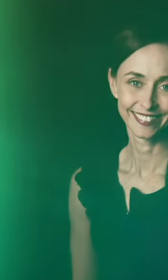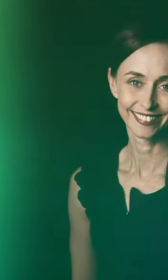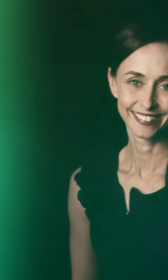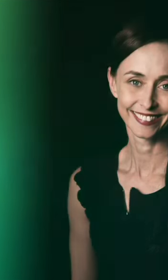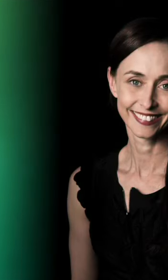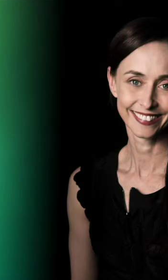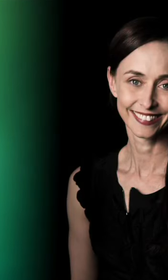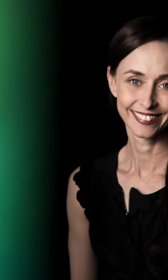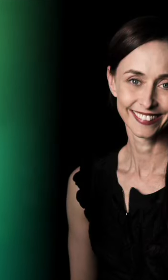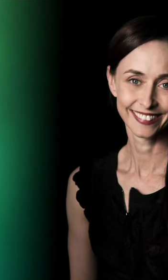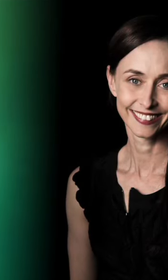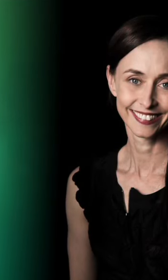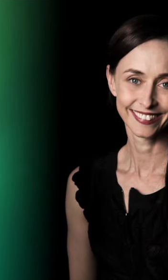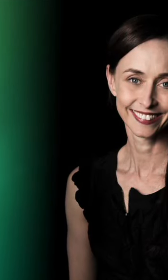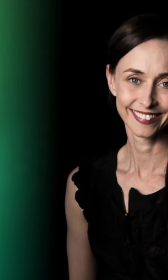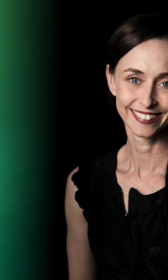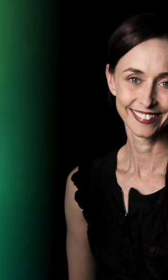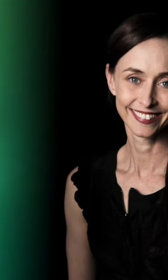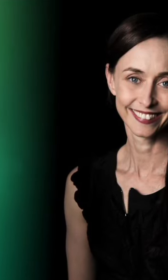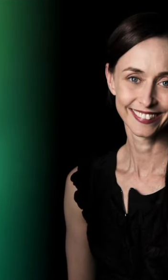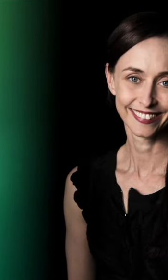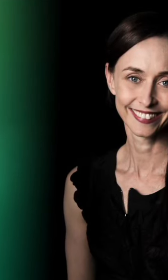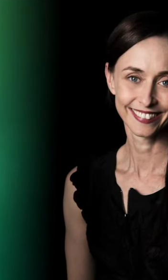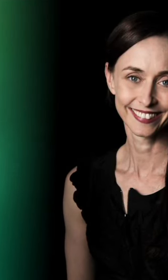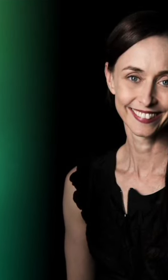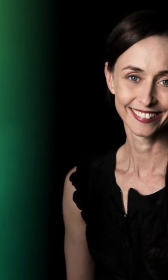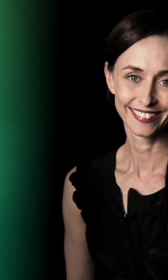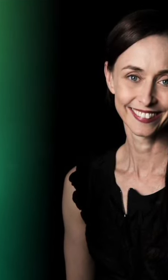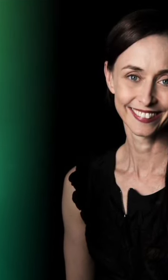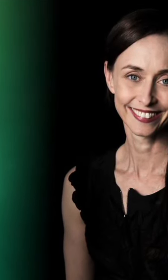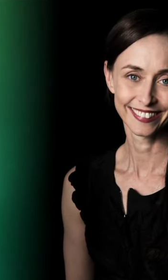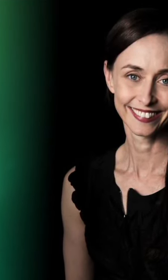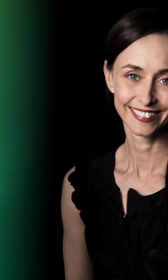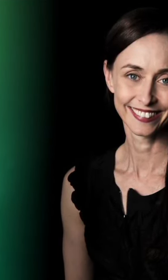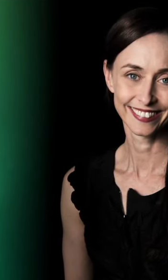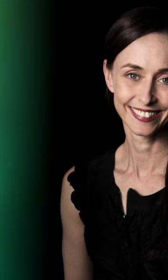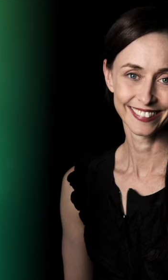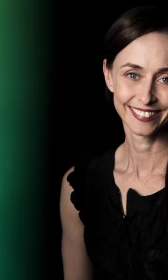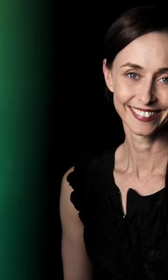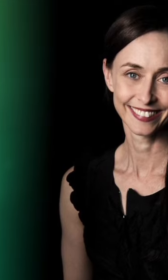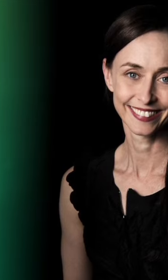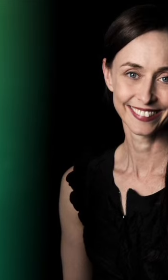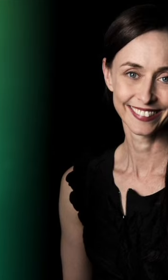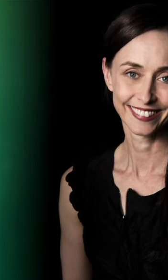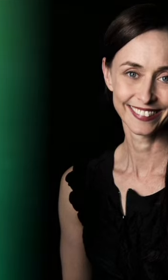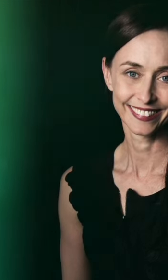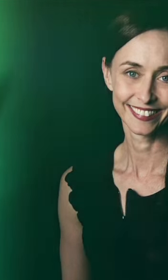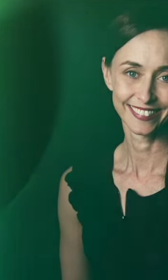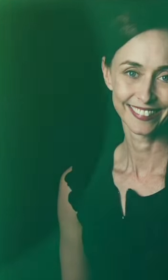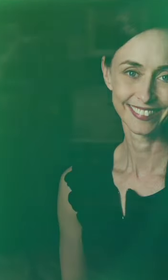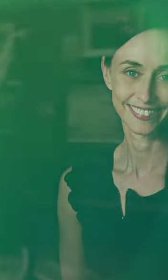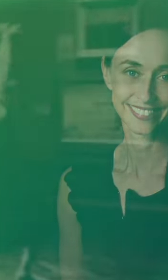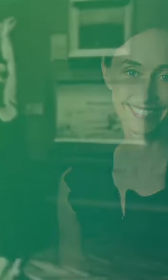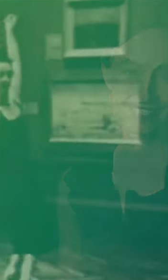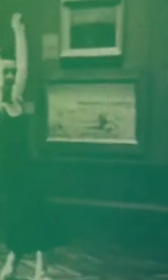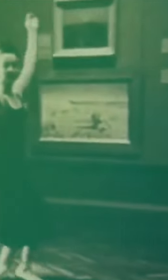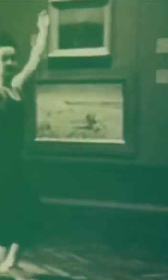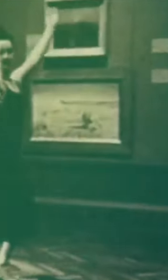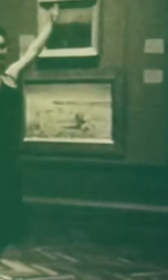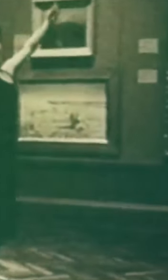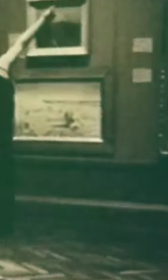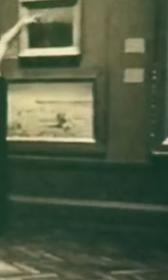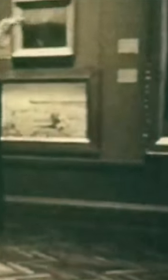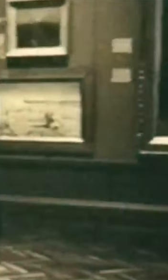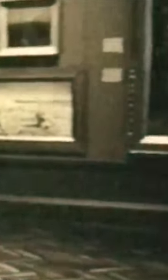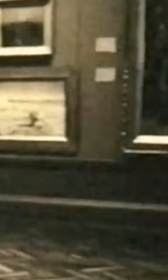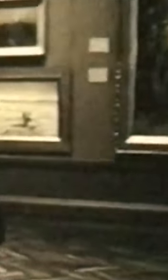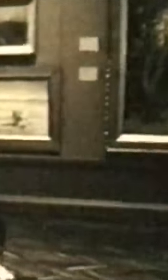The 2020 Australia Council Award for Dance goes to Michelle Ryan.